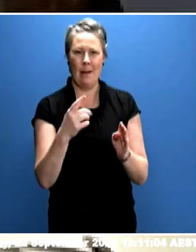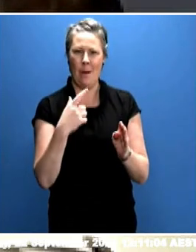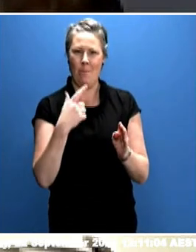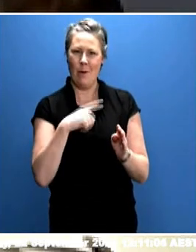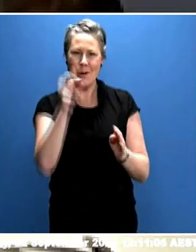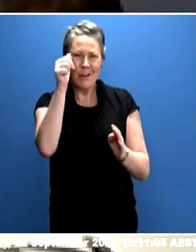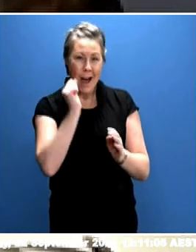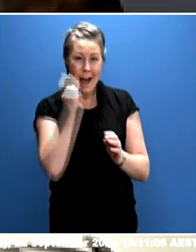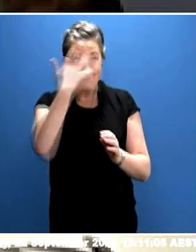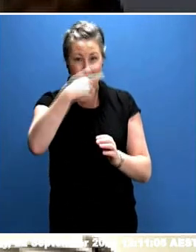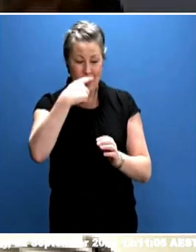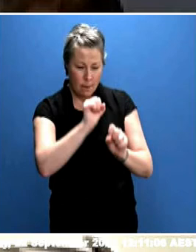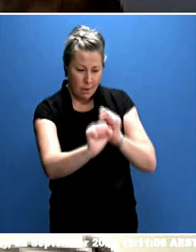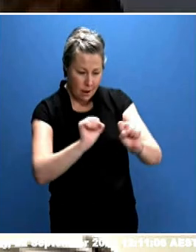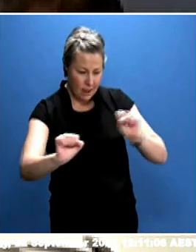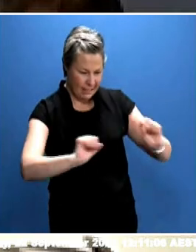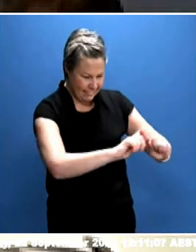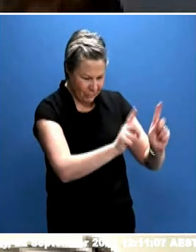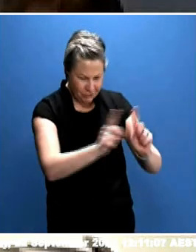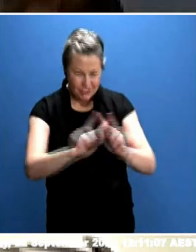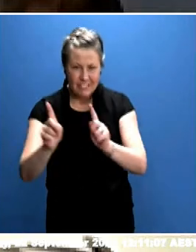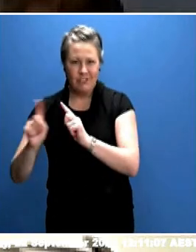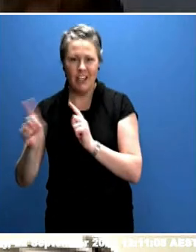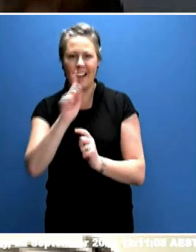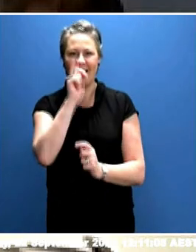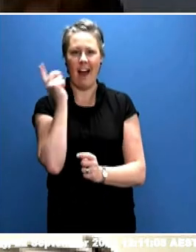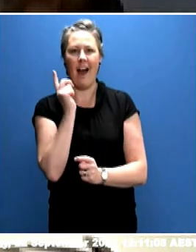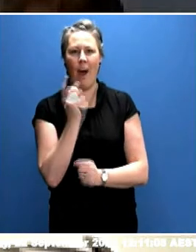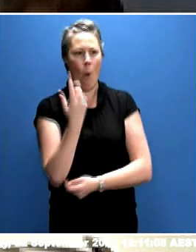I can give you a little example of some of the great work that it does.